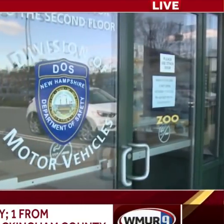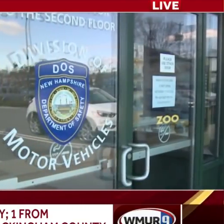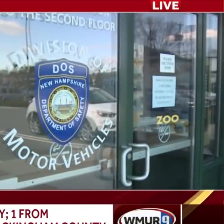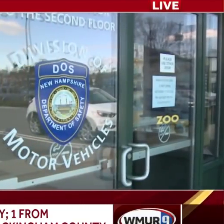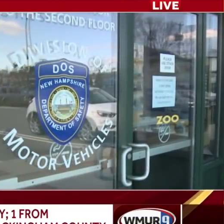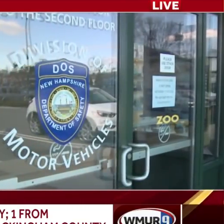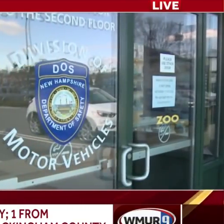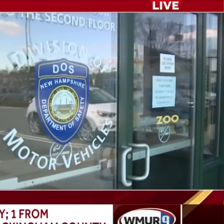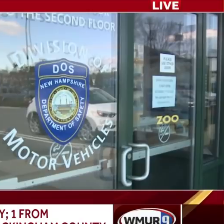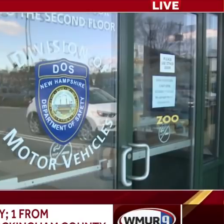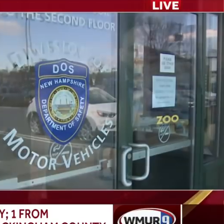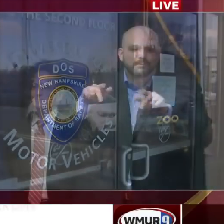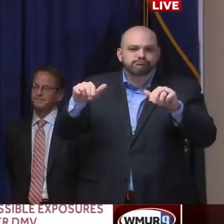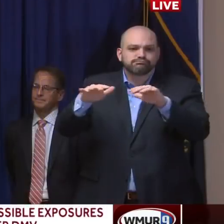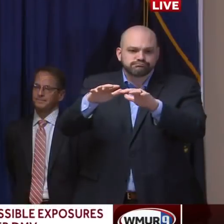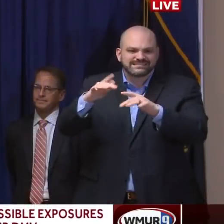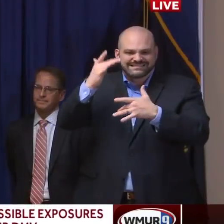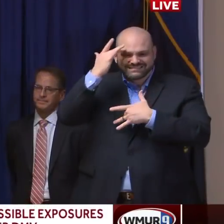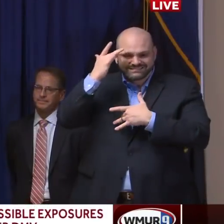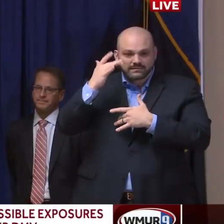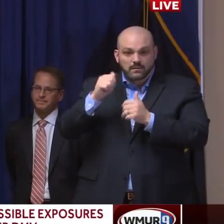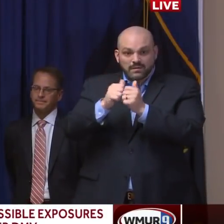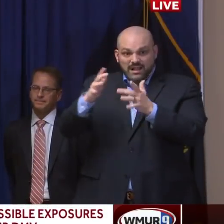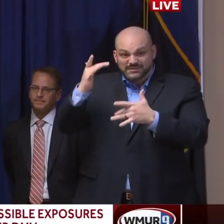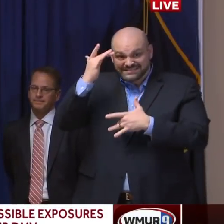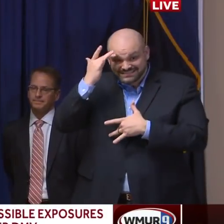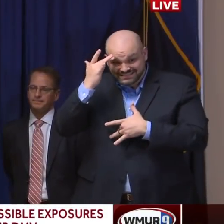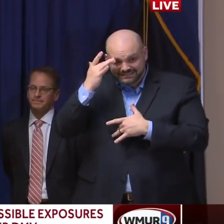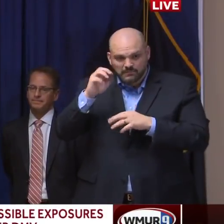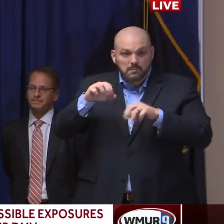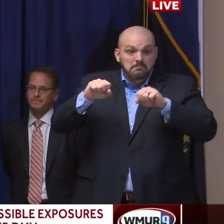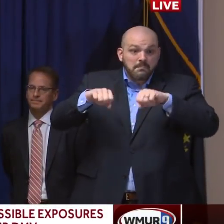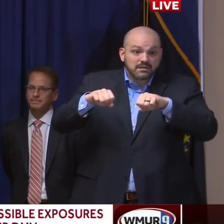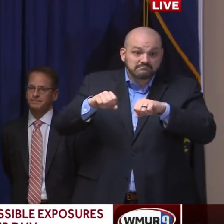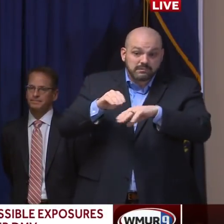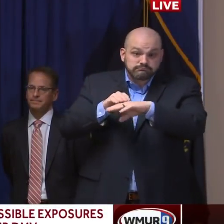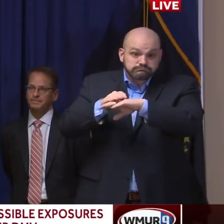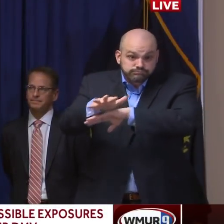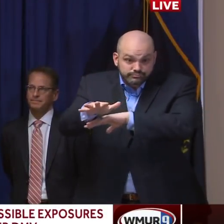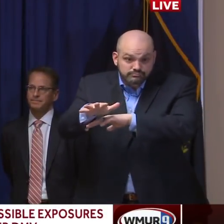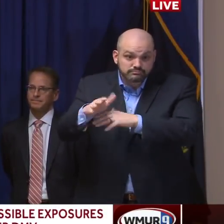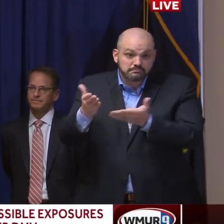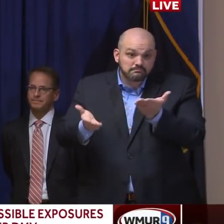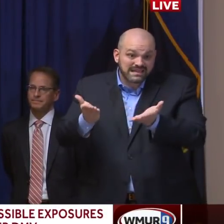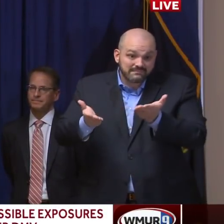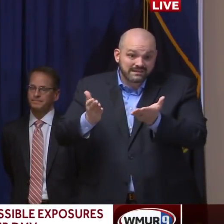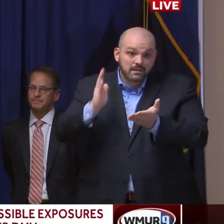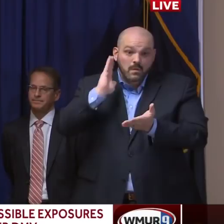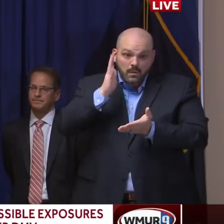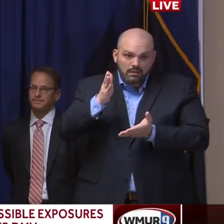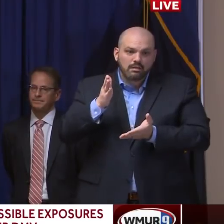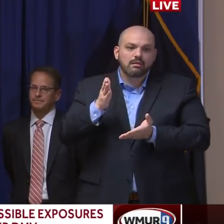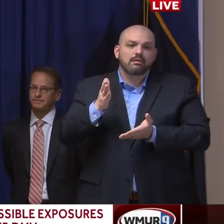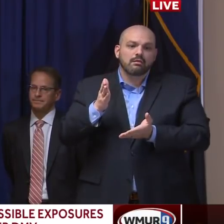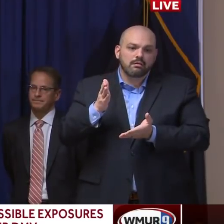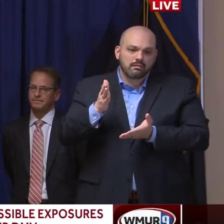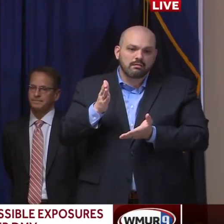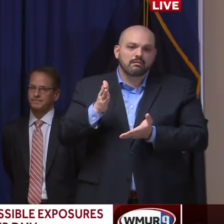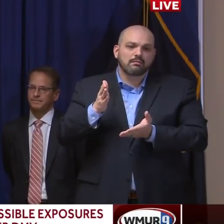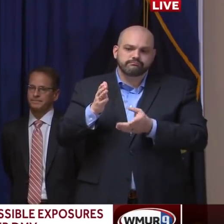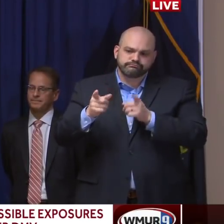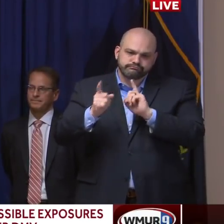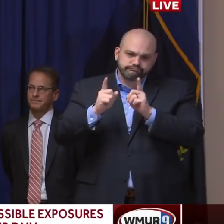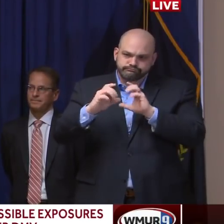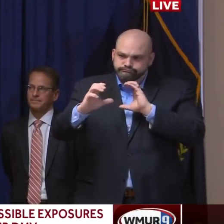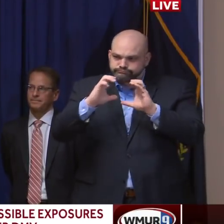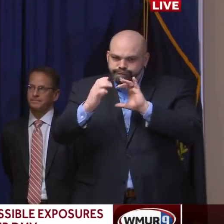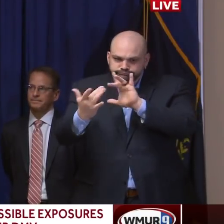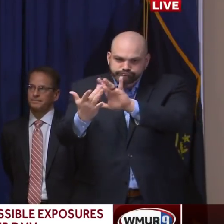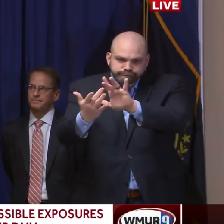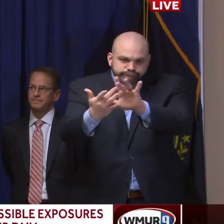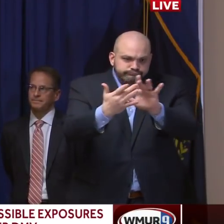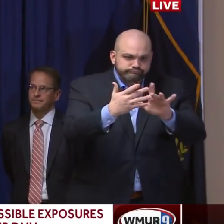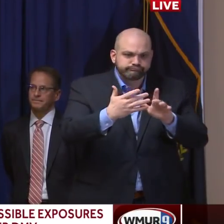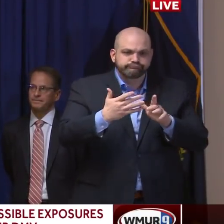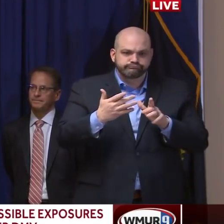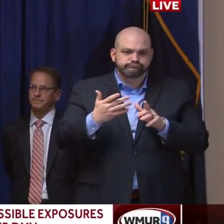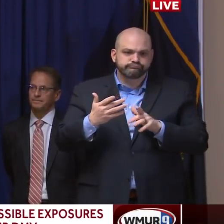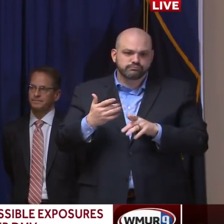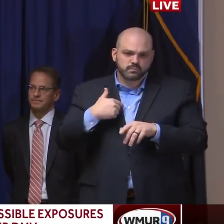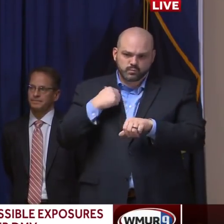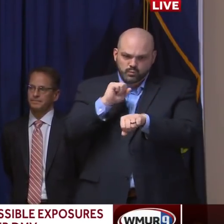IF WE IDENTIFY PUBLIC SETTINGS WHERE SOMEONE WAS COVID-19 MAY HAVE BEEN DURING A PERIOD WHEN THEY WERE SYMPTOMATICALLY POTENTIALLY ABLE TO TRANSMIT THE VIRUS TO OTHERS, WE WILL BE